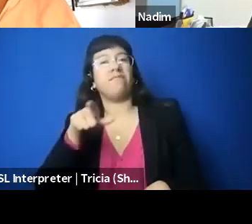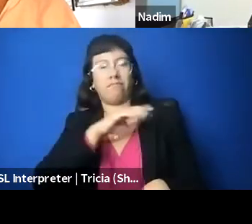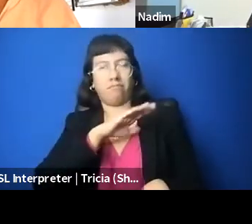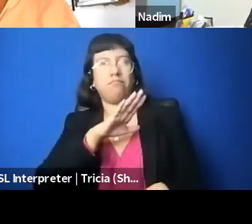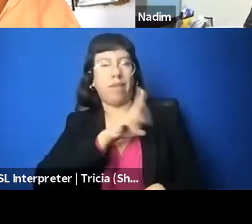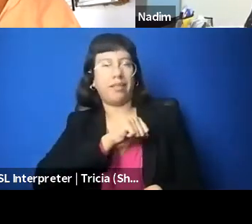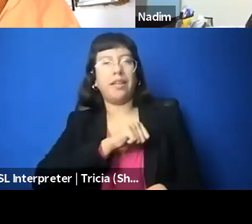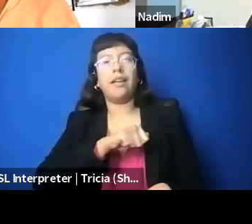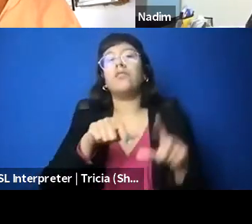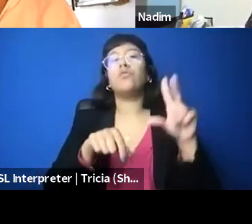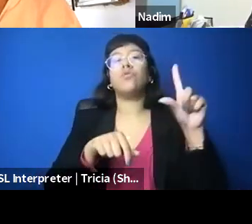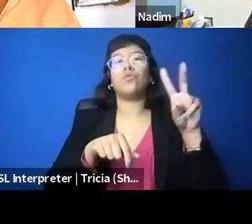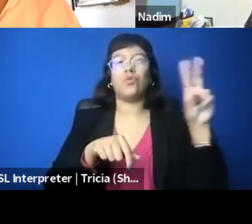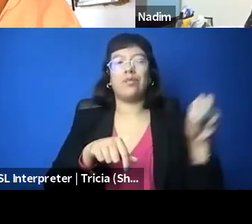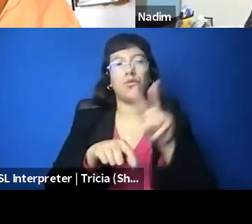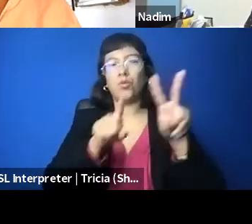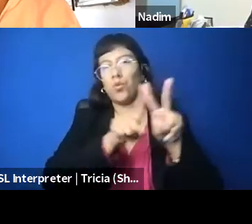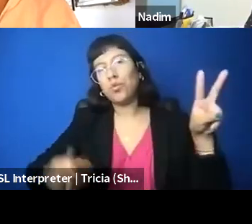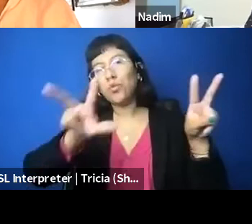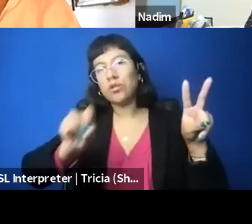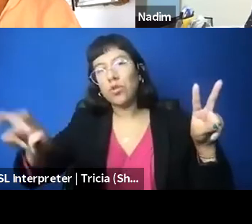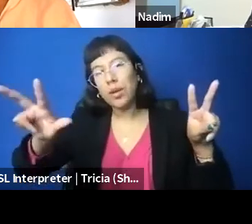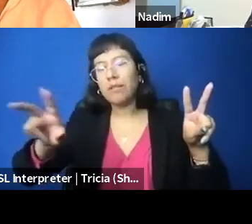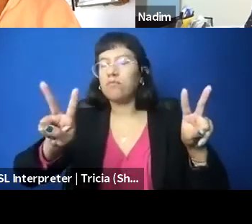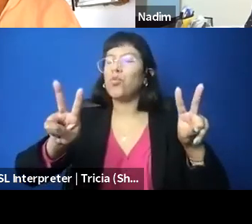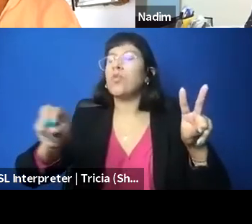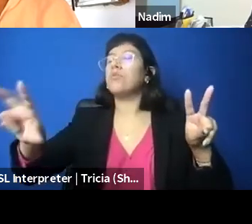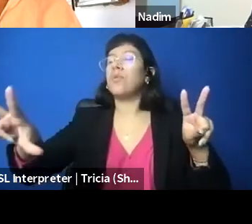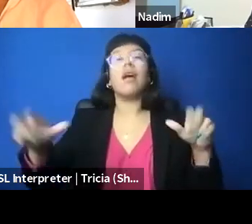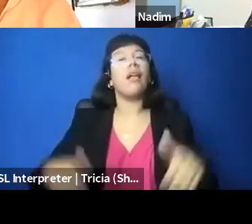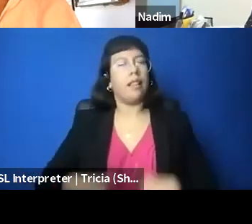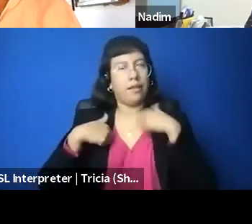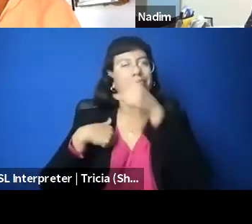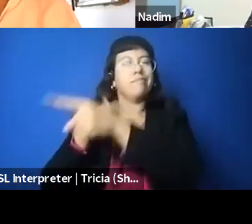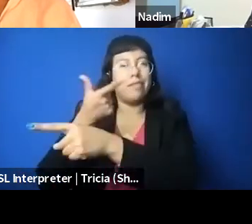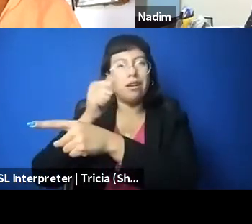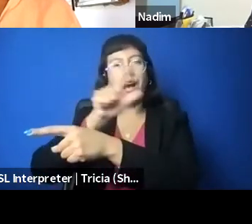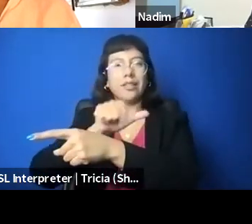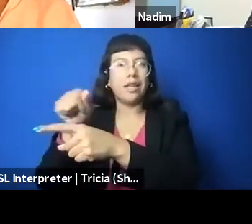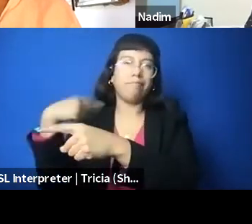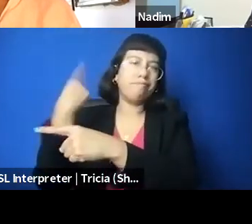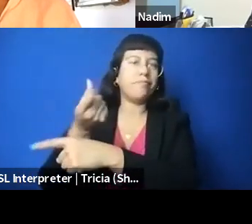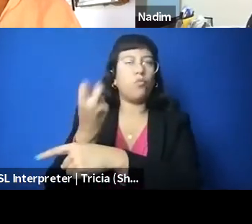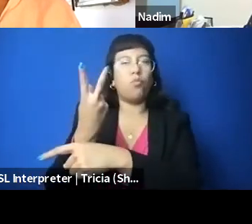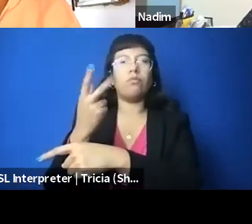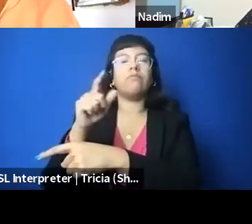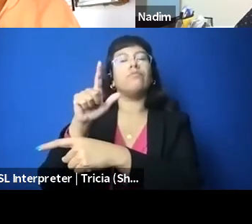for about a year and a half. I lived in Gaza for a few months as well, so I've been involved in this issue for a long time now.